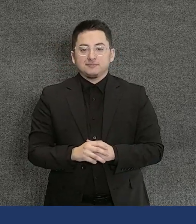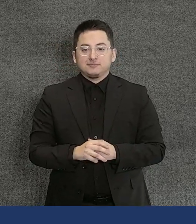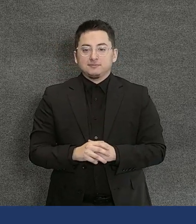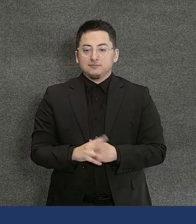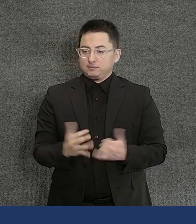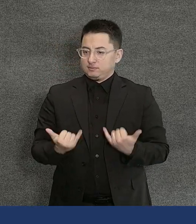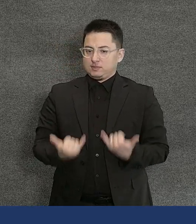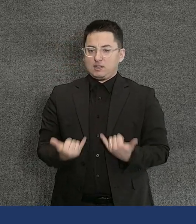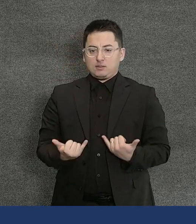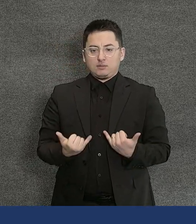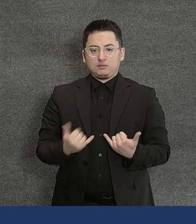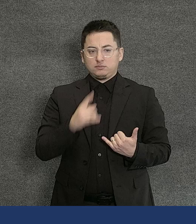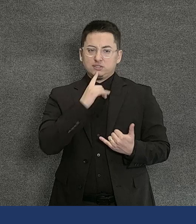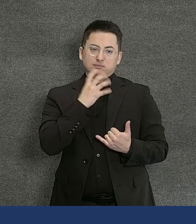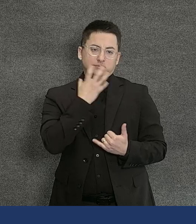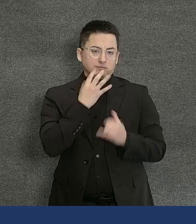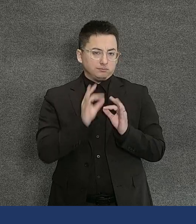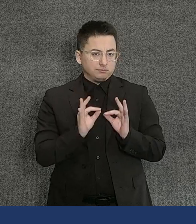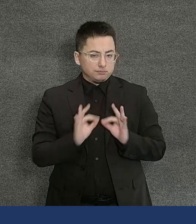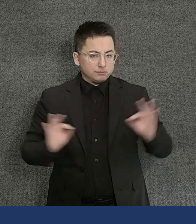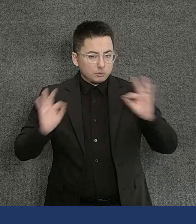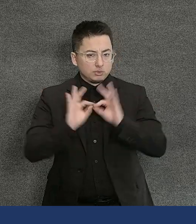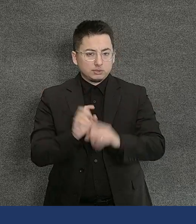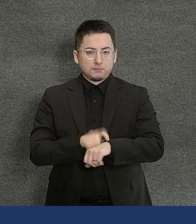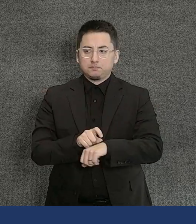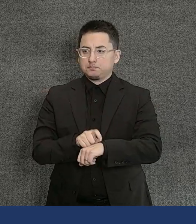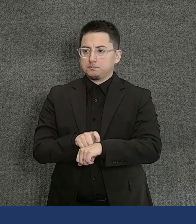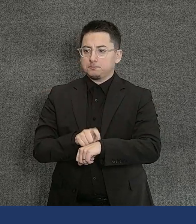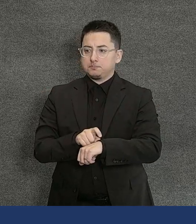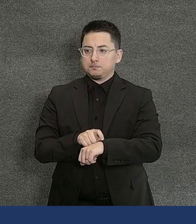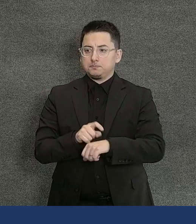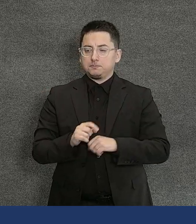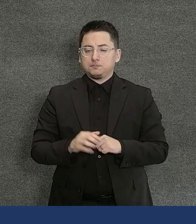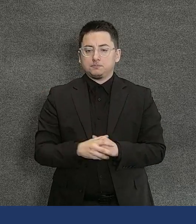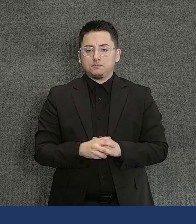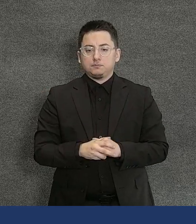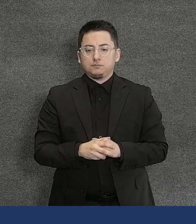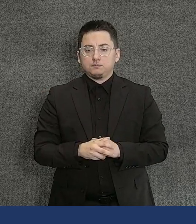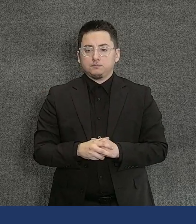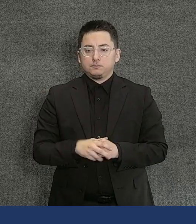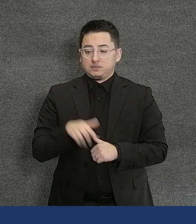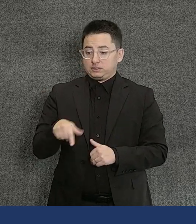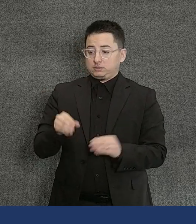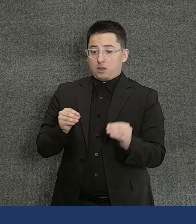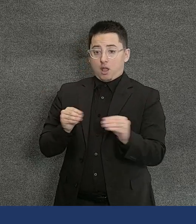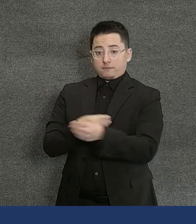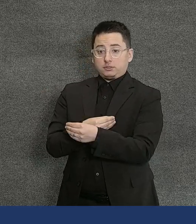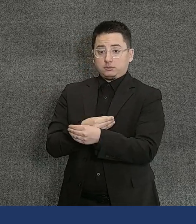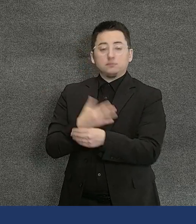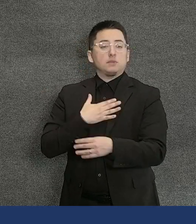You may know that in our office, the office of Secretary of State, we have a lot of responsibilities.